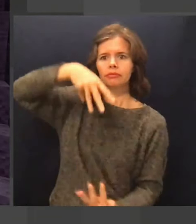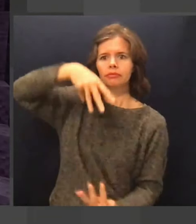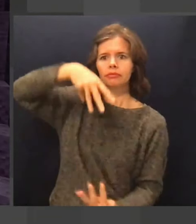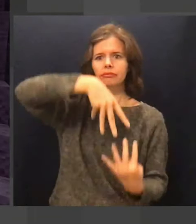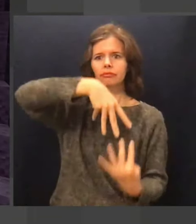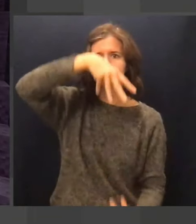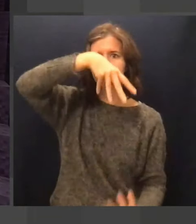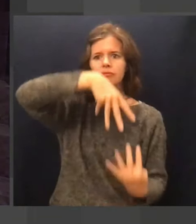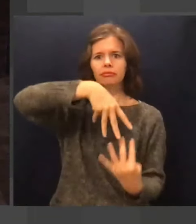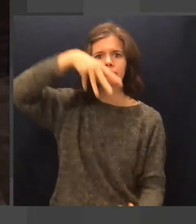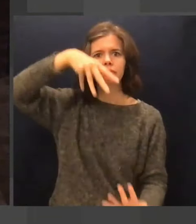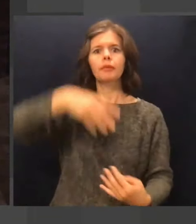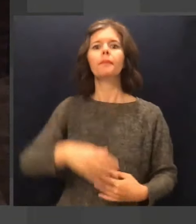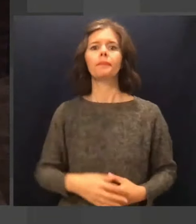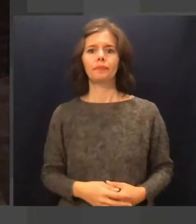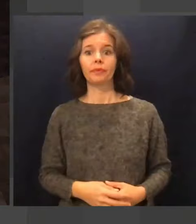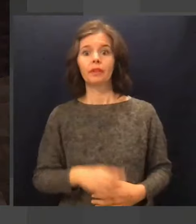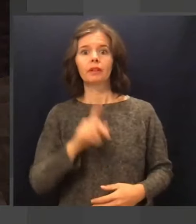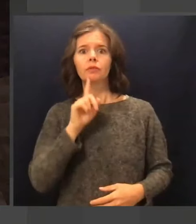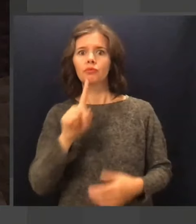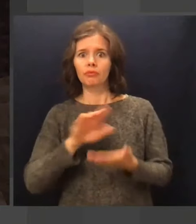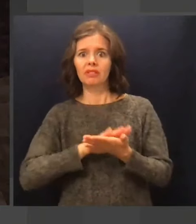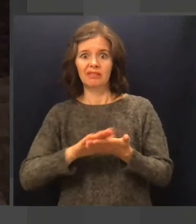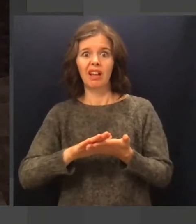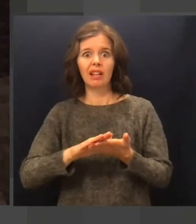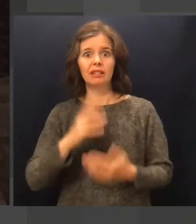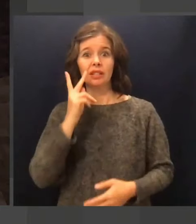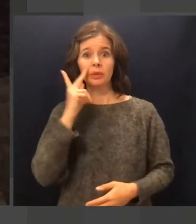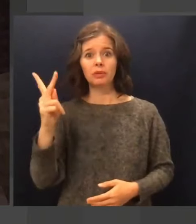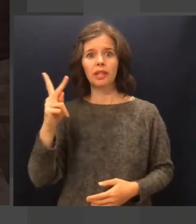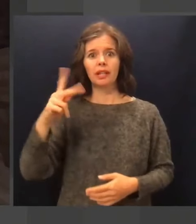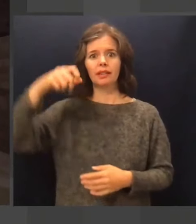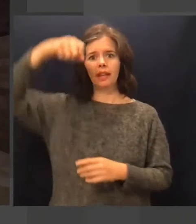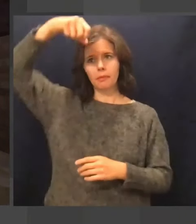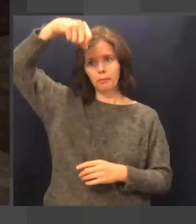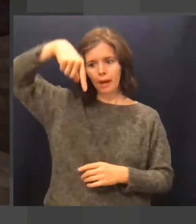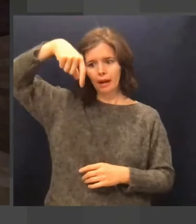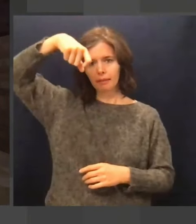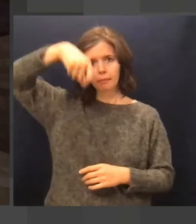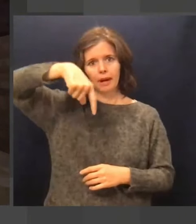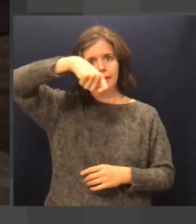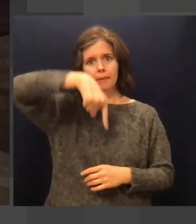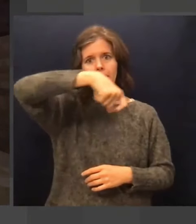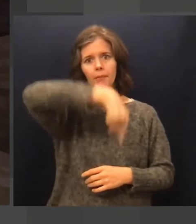WORKS QUITE WELL AND THERE ARE